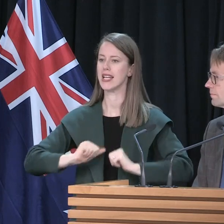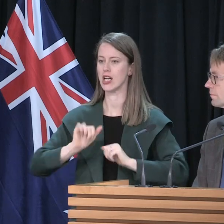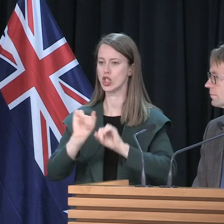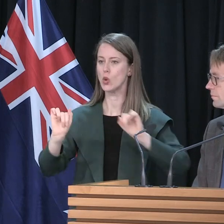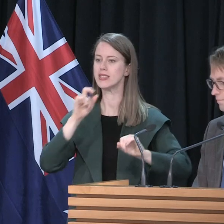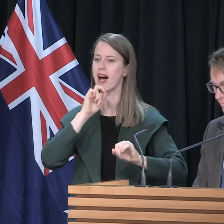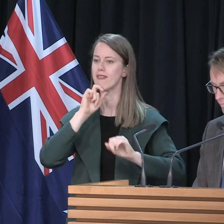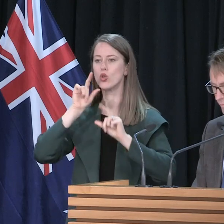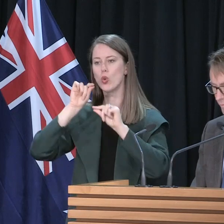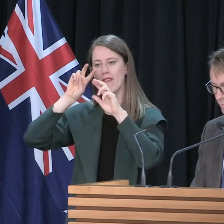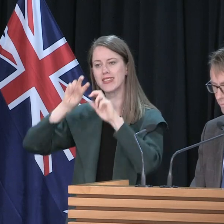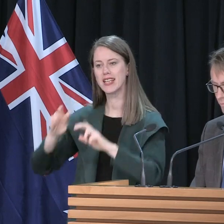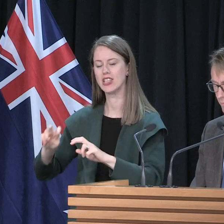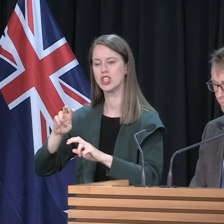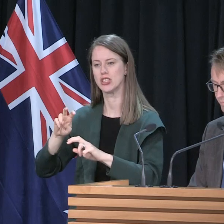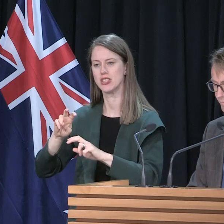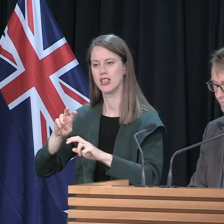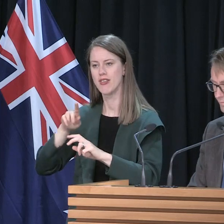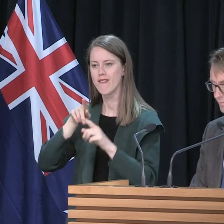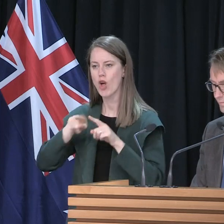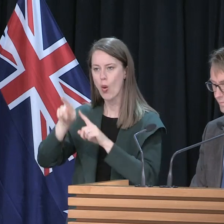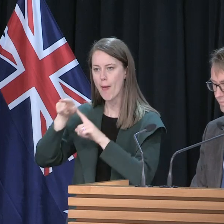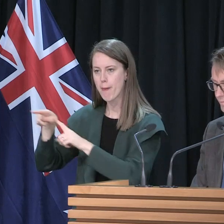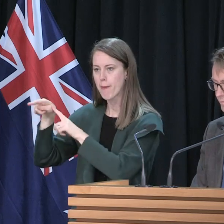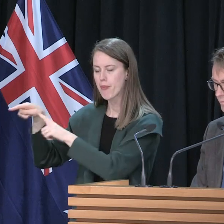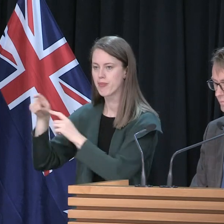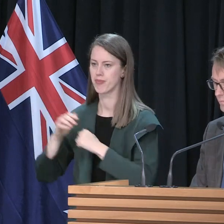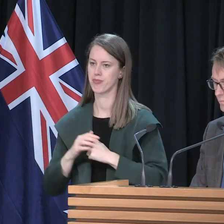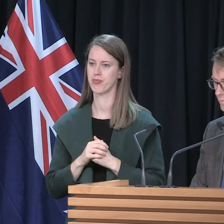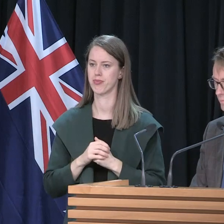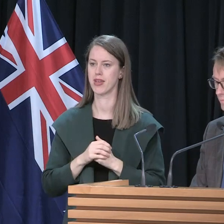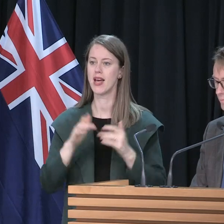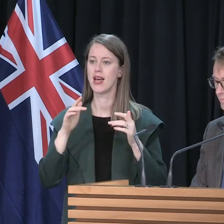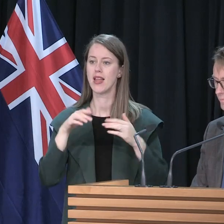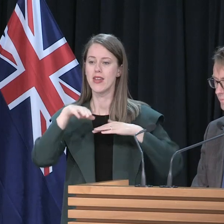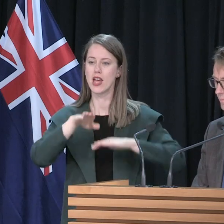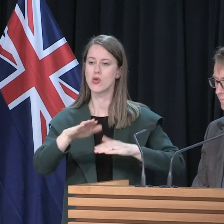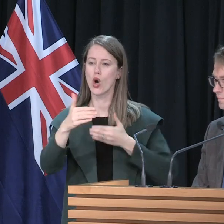working to build additional capacity in this area by training its own staff to do